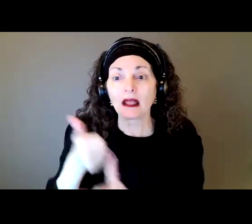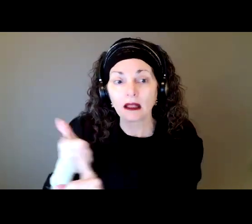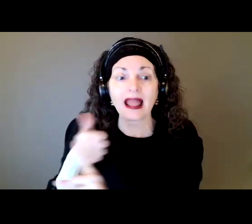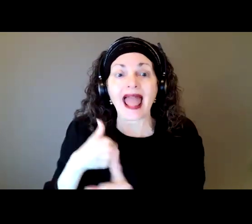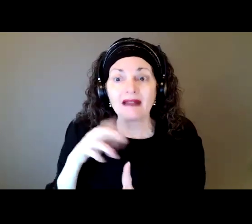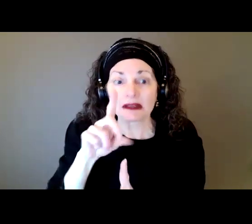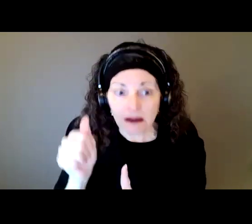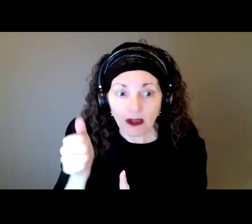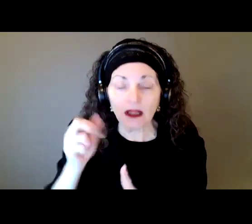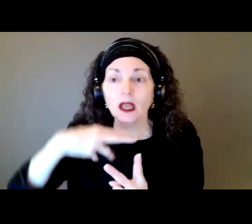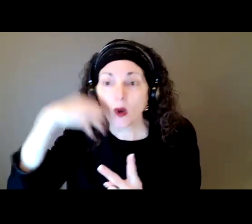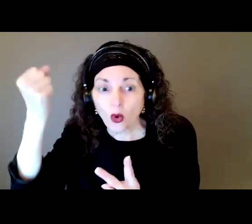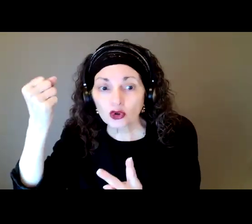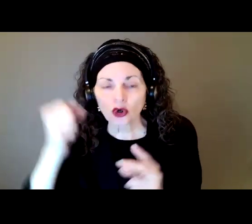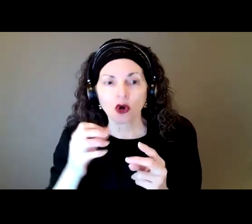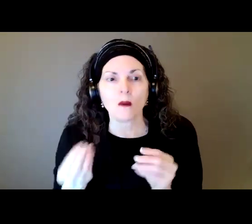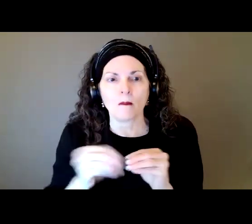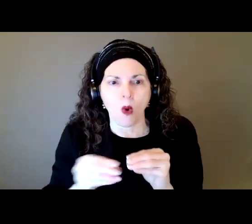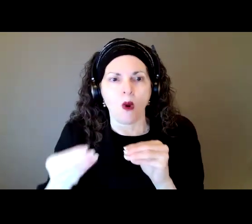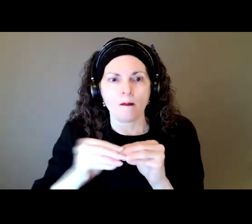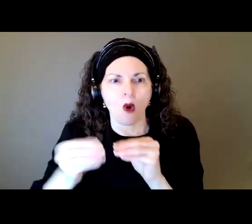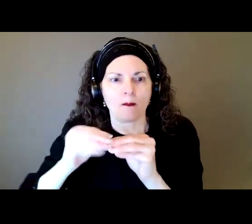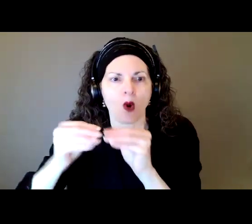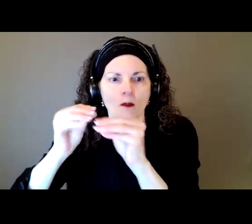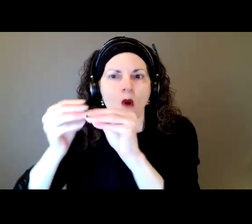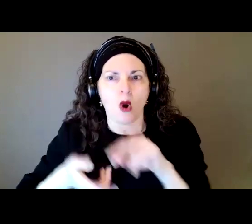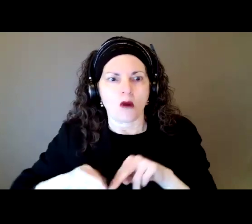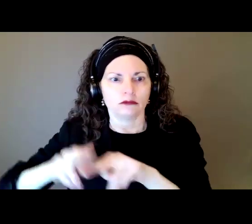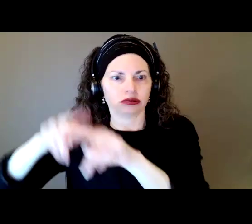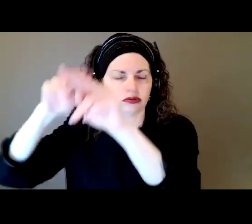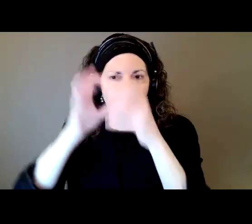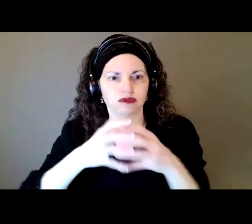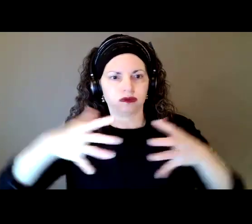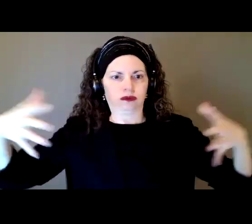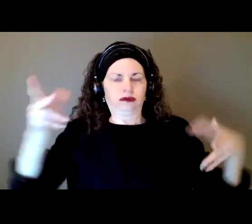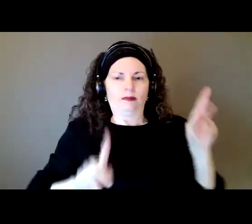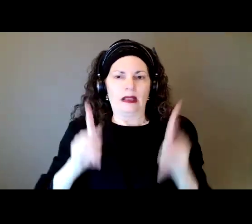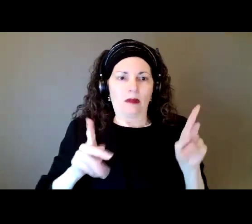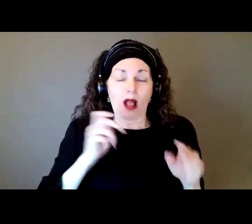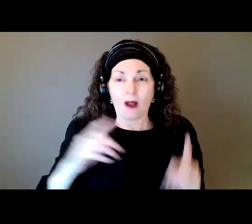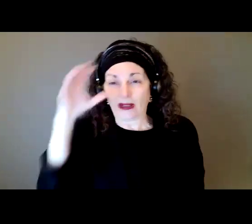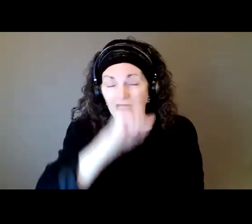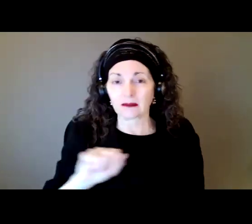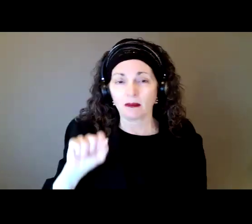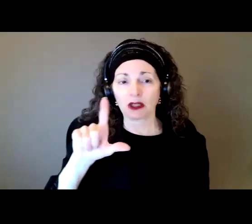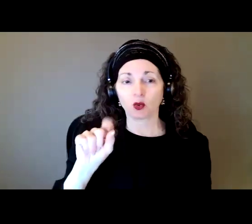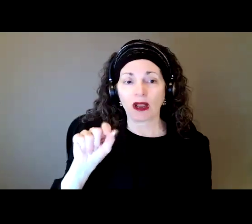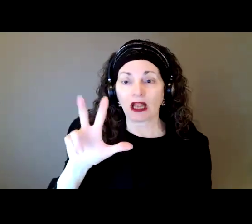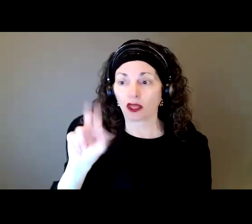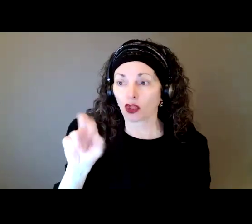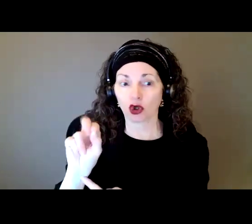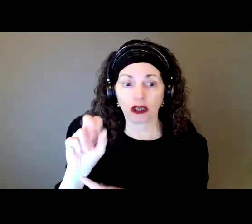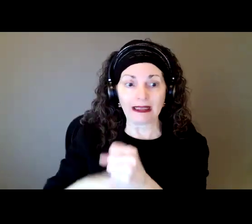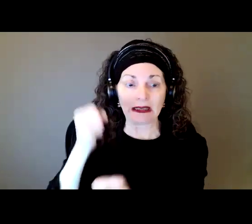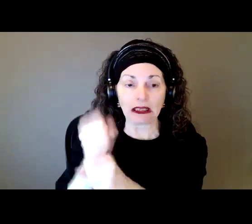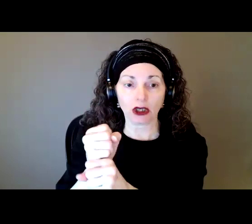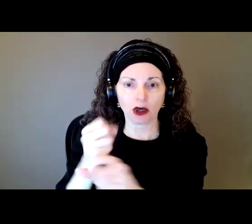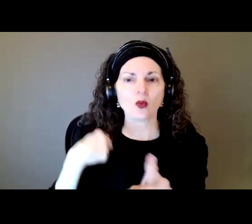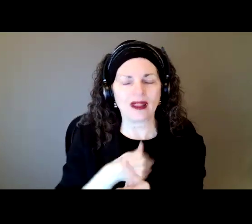and we estimate that by 2030, just 6 years away, 1.3 million new direct care workers will be needed,